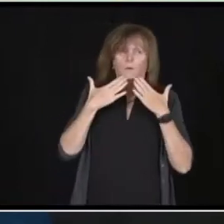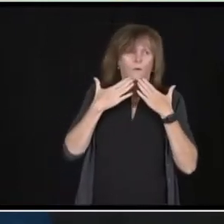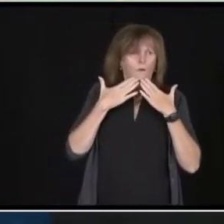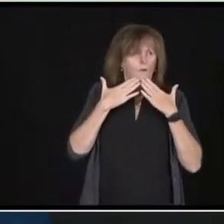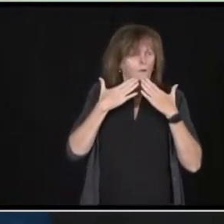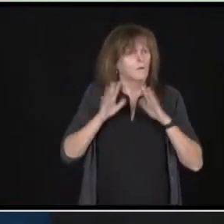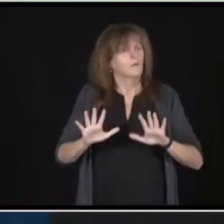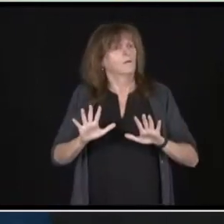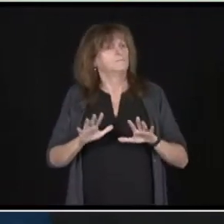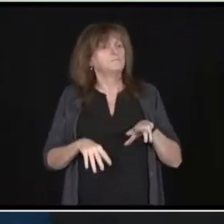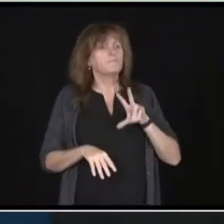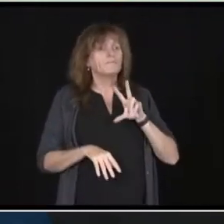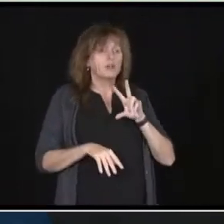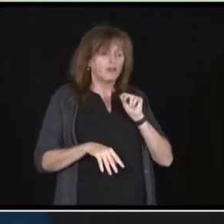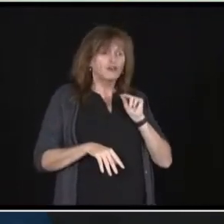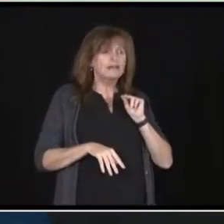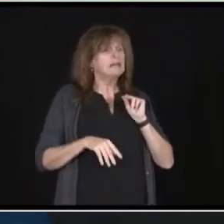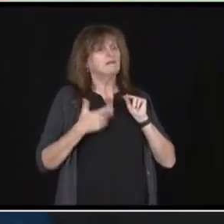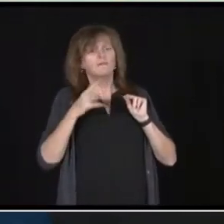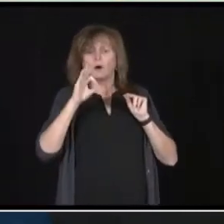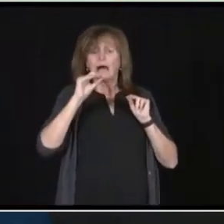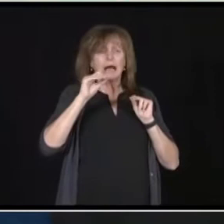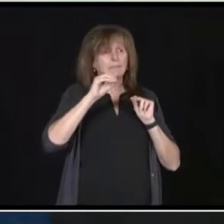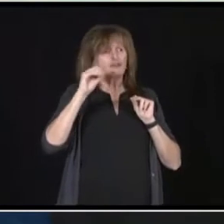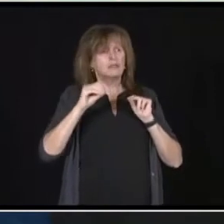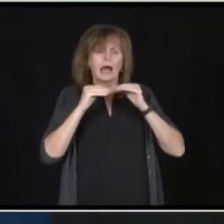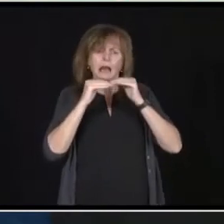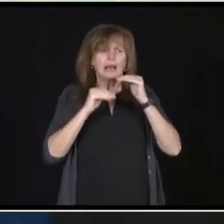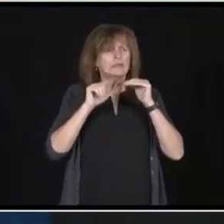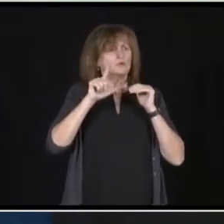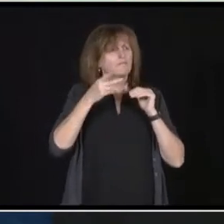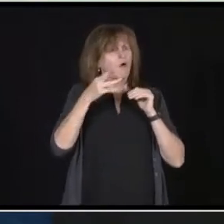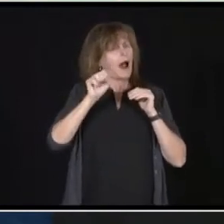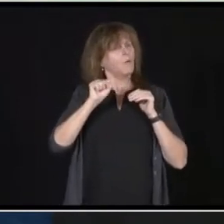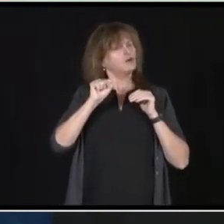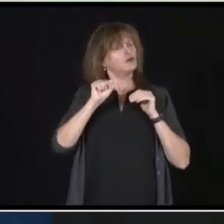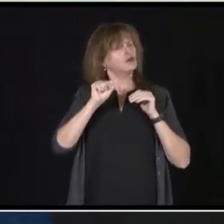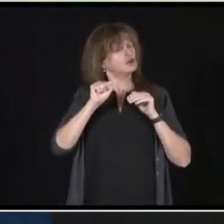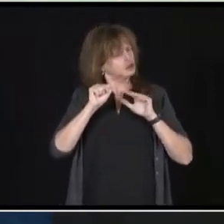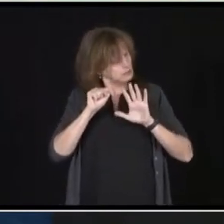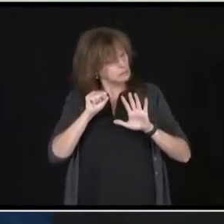30 are reaching 90% of cases or higher within 24 hours. And in two short weeks,